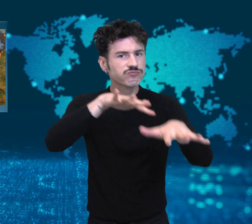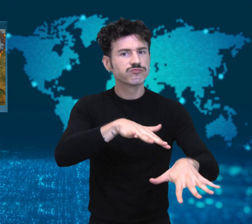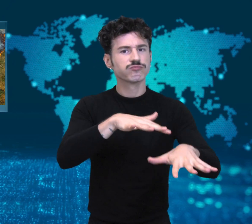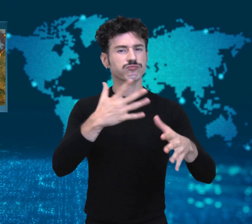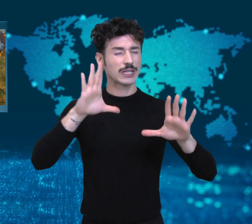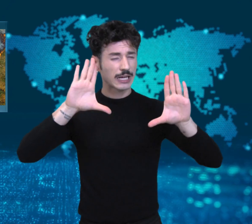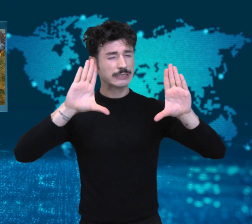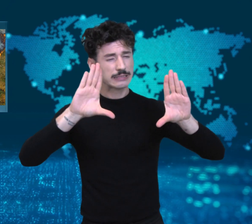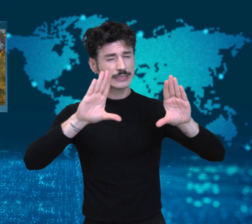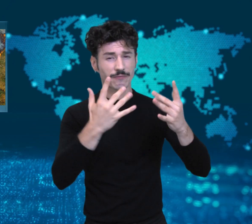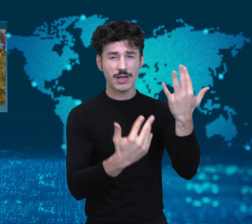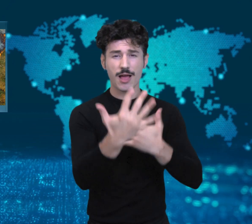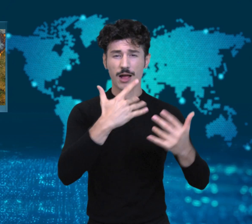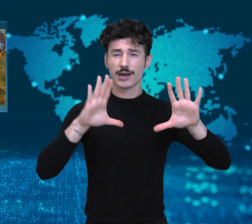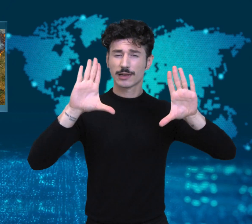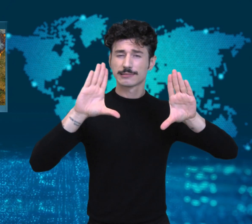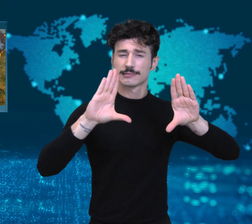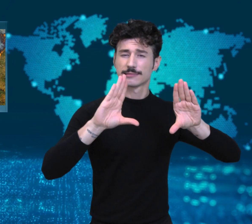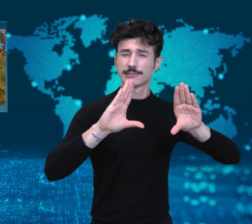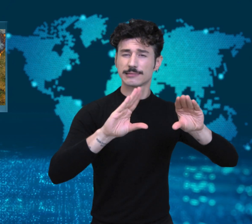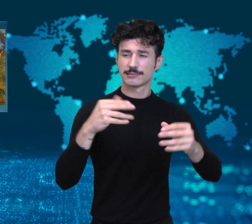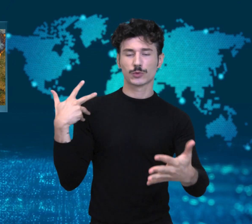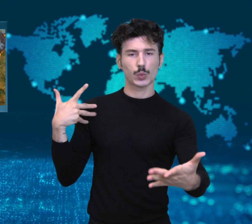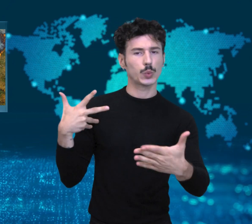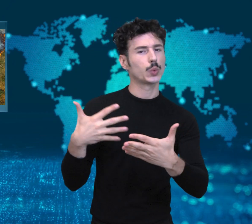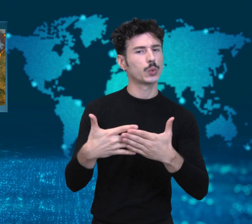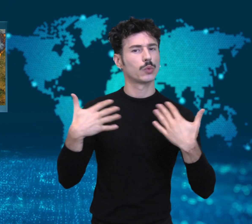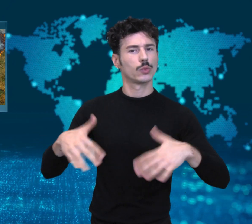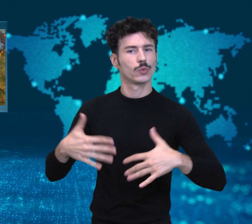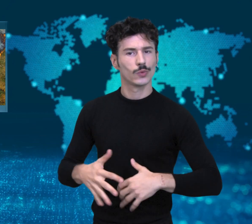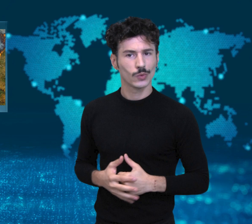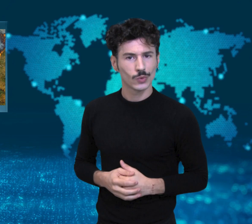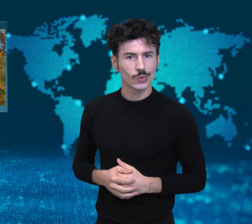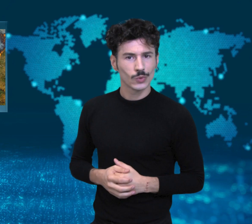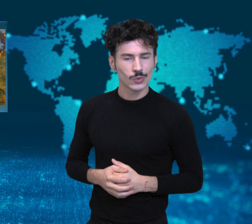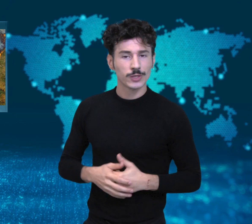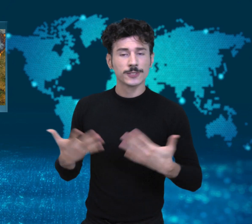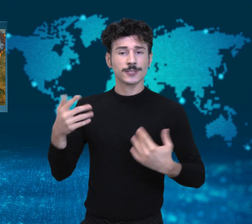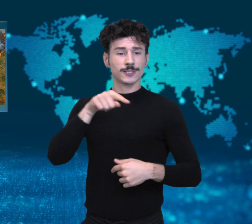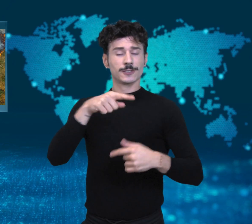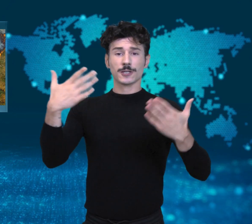have been fighting the fires for months.